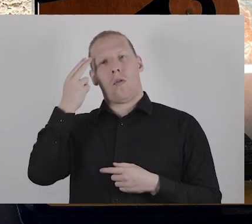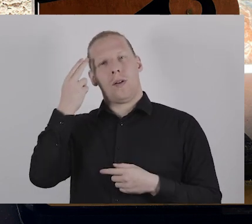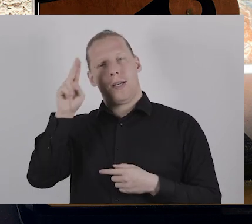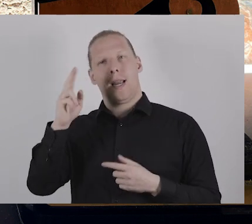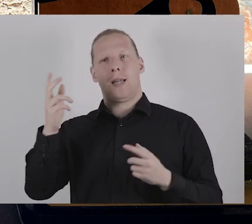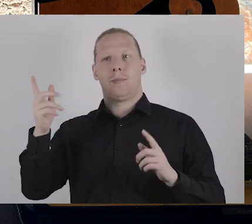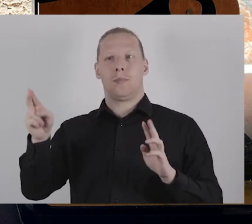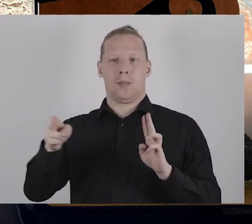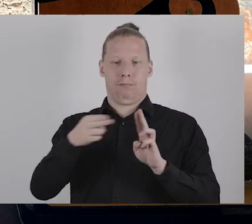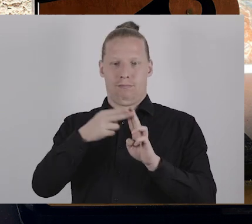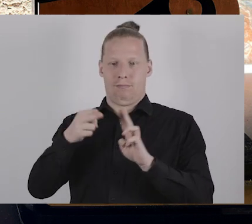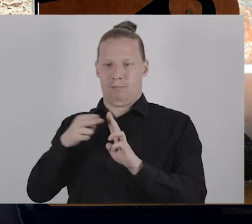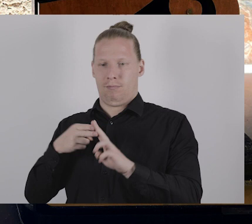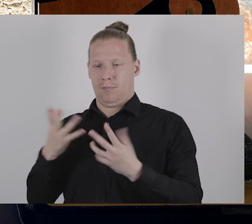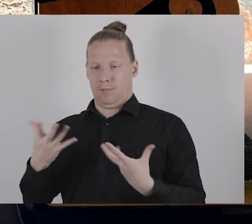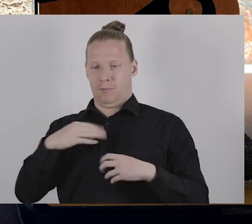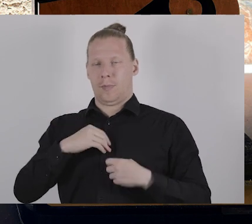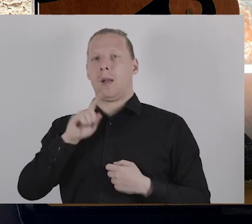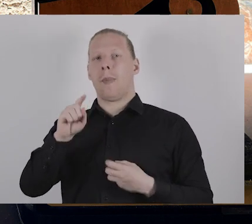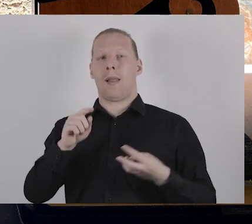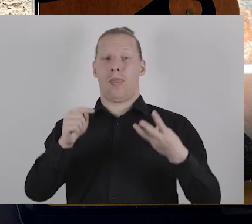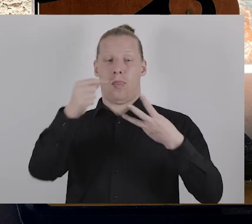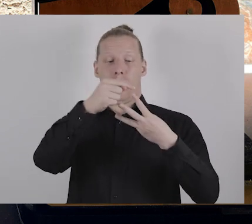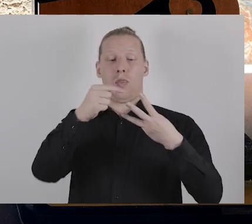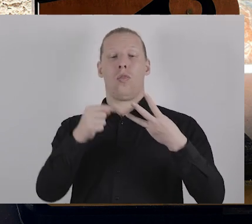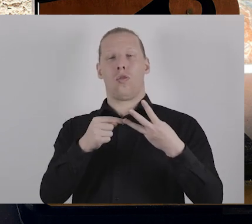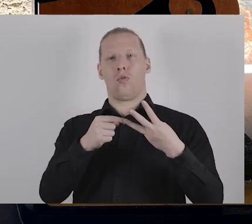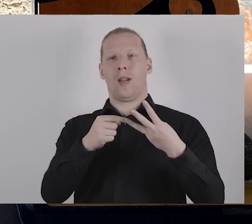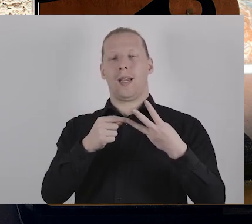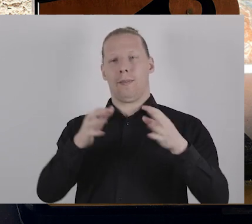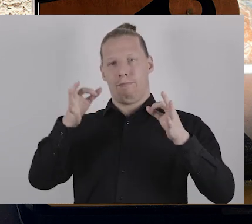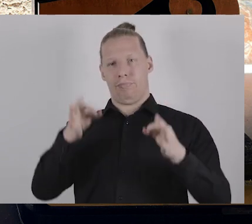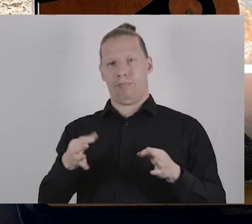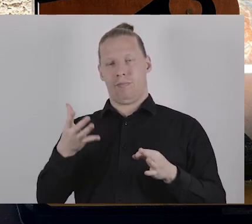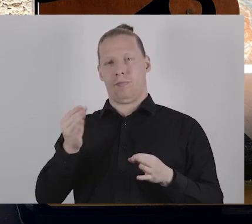There were many names submitted from across the country, however only three will receive the award,